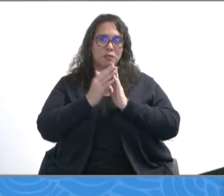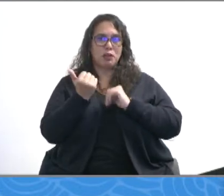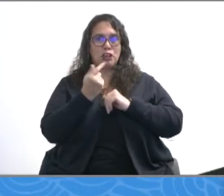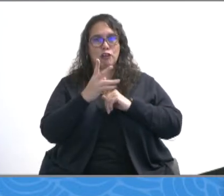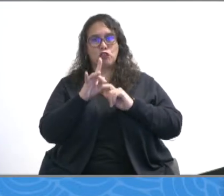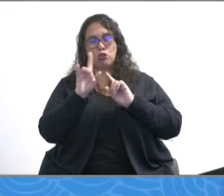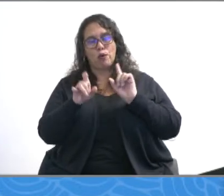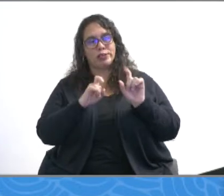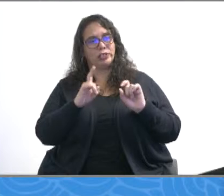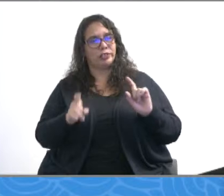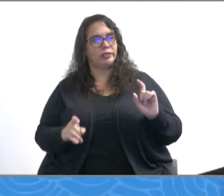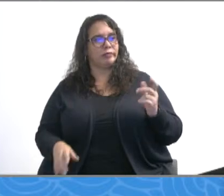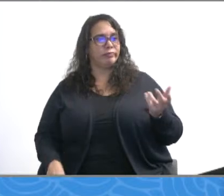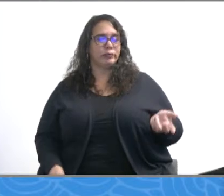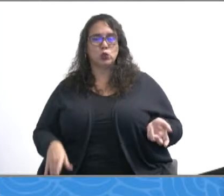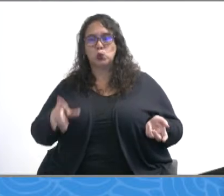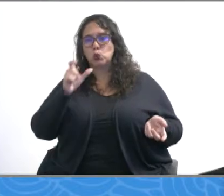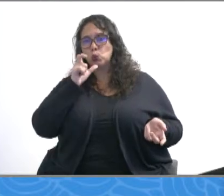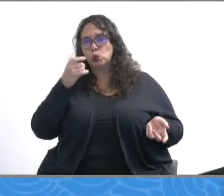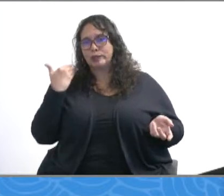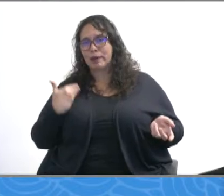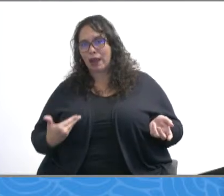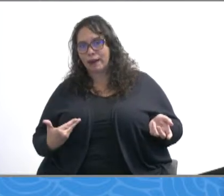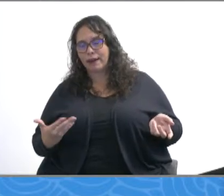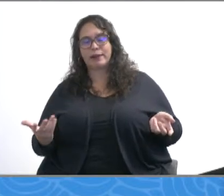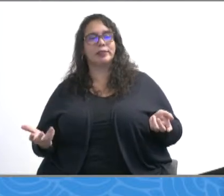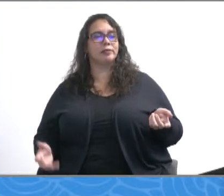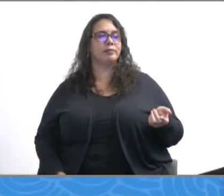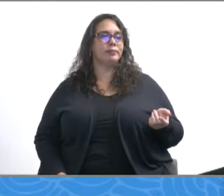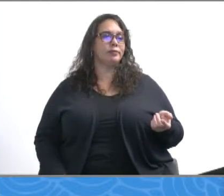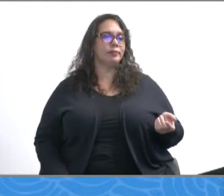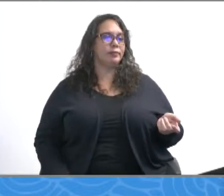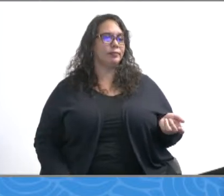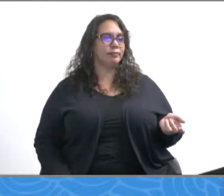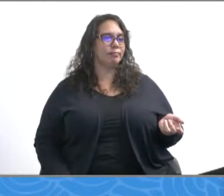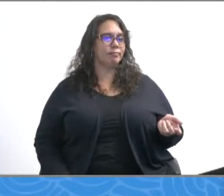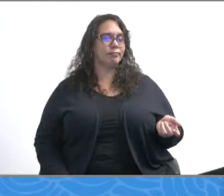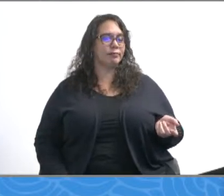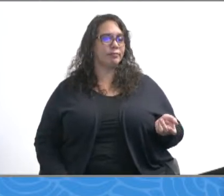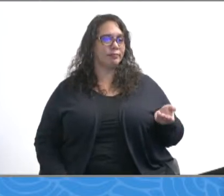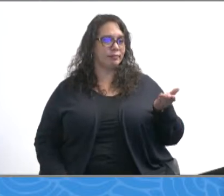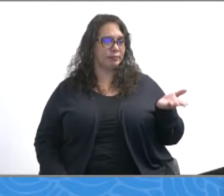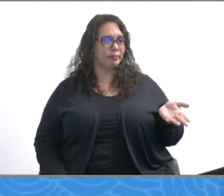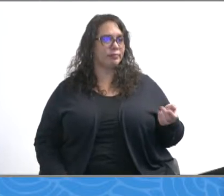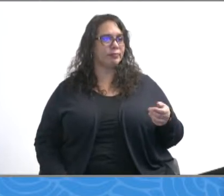and so just, who it is that I am? And so I am here.